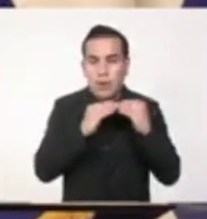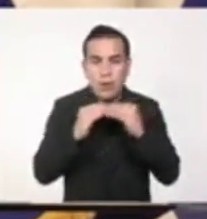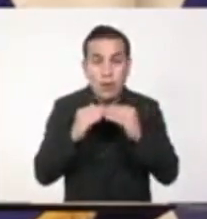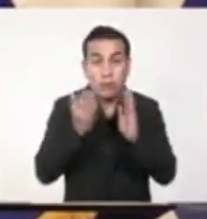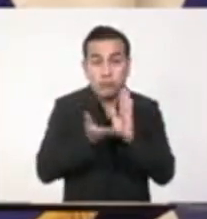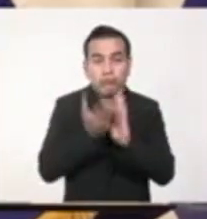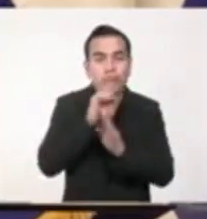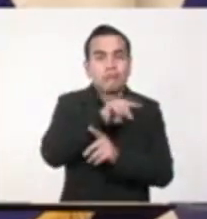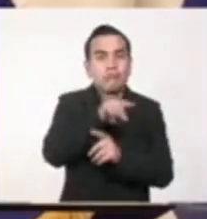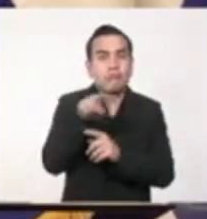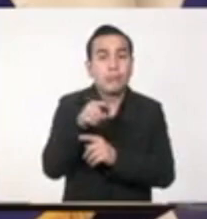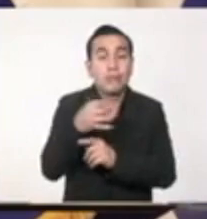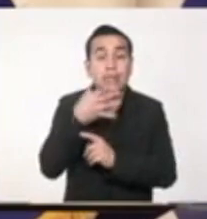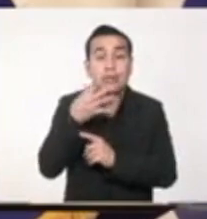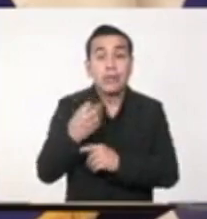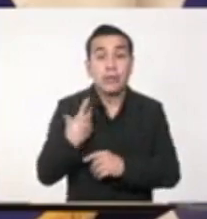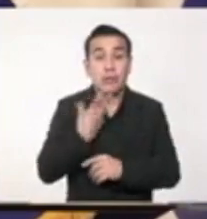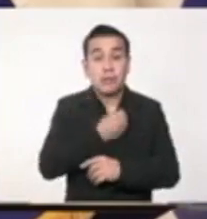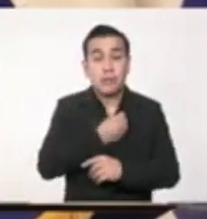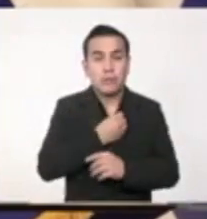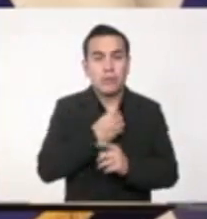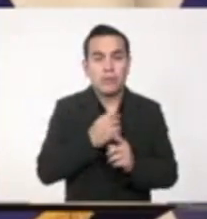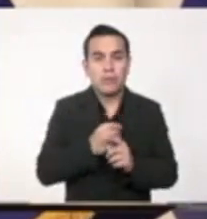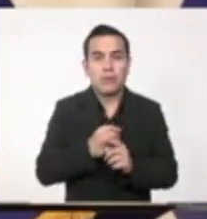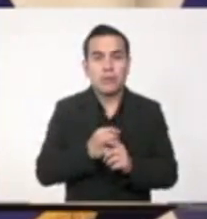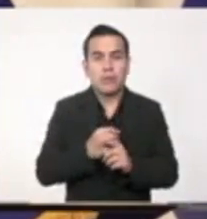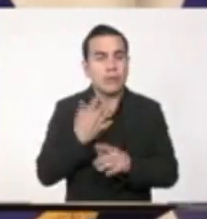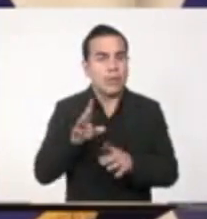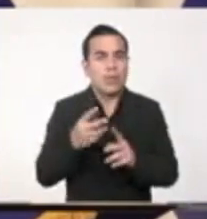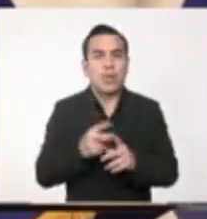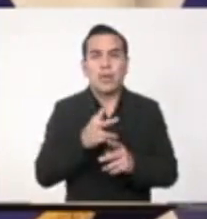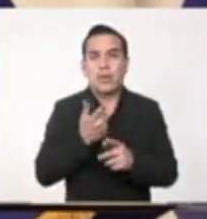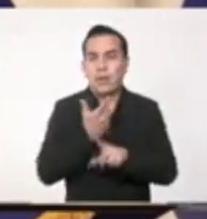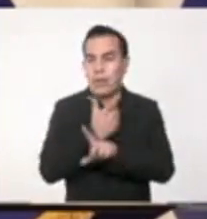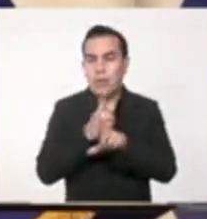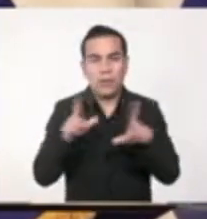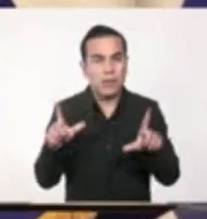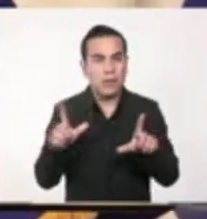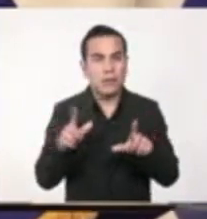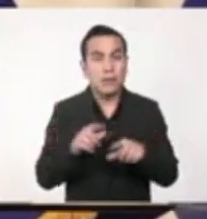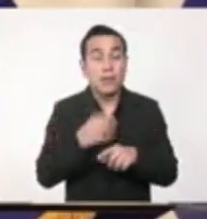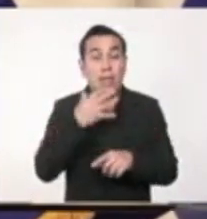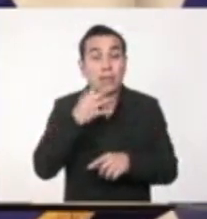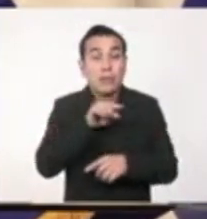how you should let us untie ourselves from what we had anchored to its development. If you ask us to